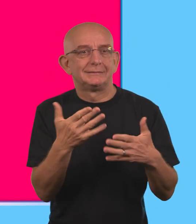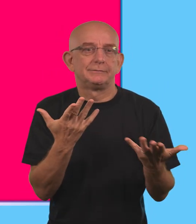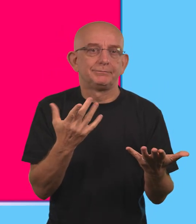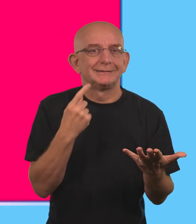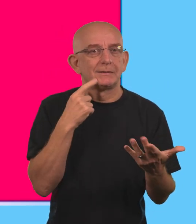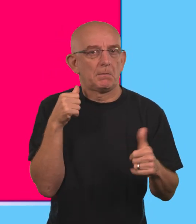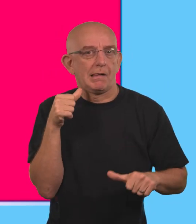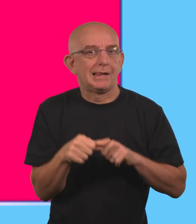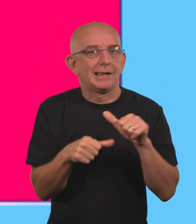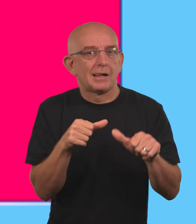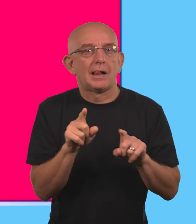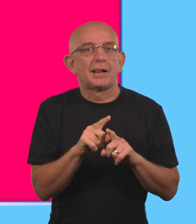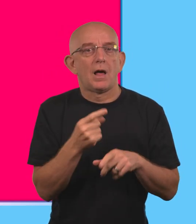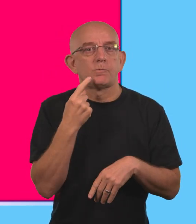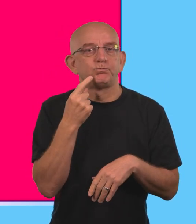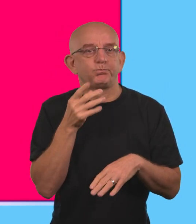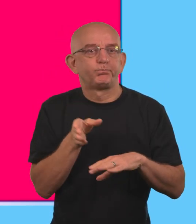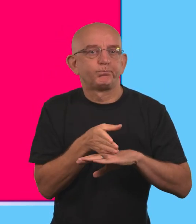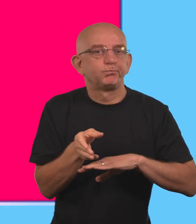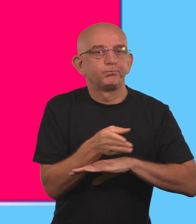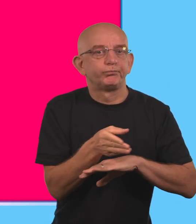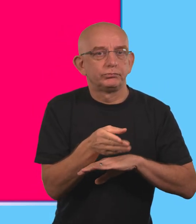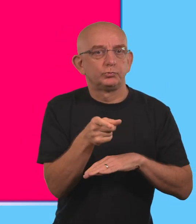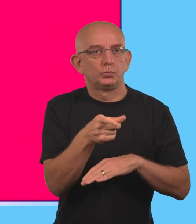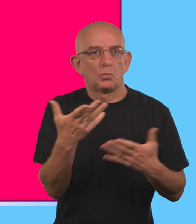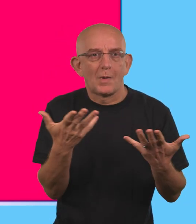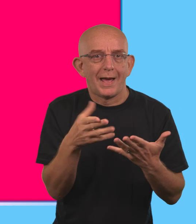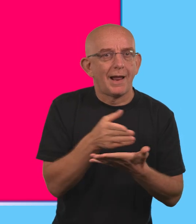usually really simple concepts like a simple maze where you're trying to find your way out, or like